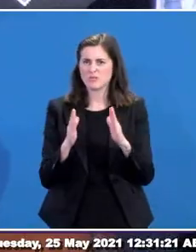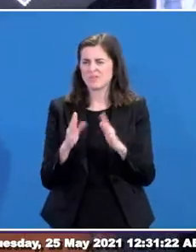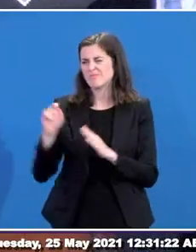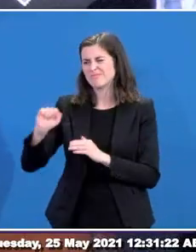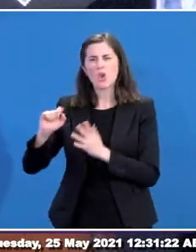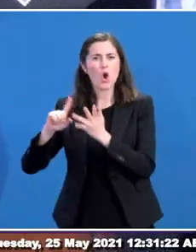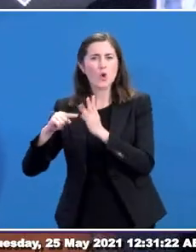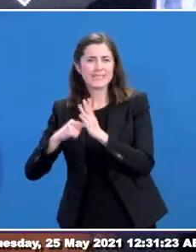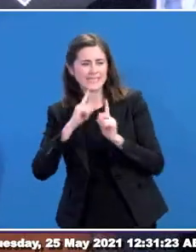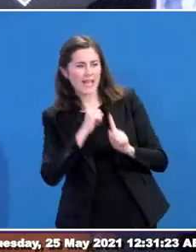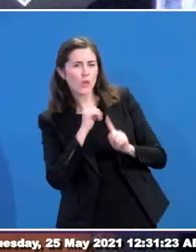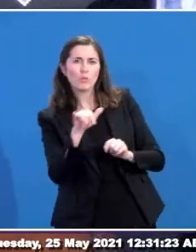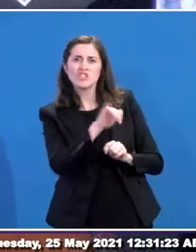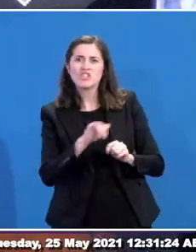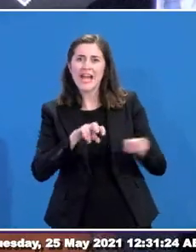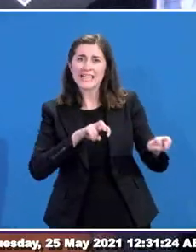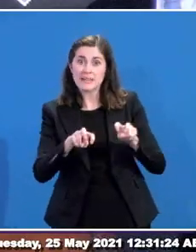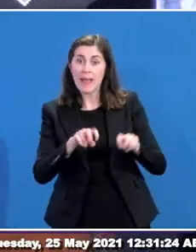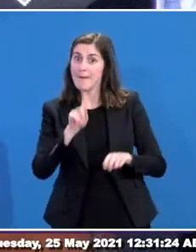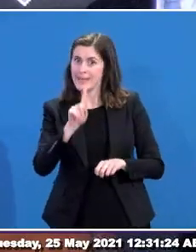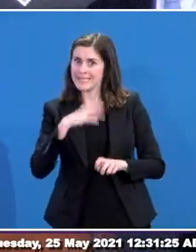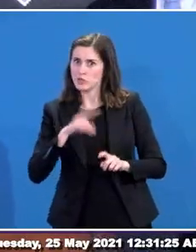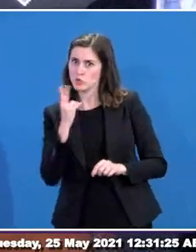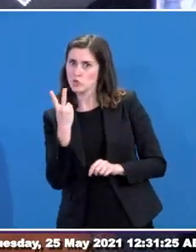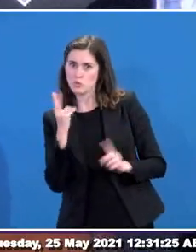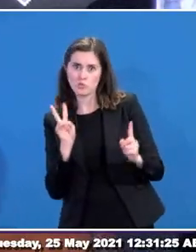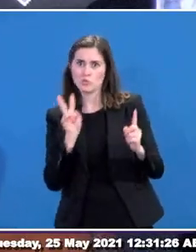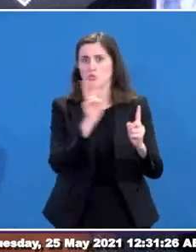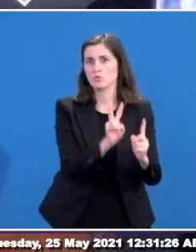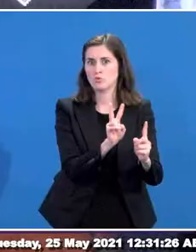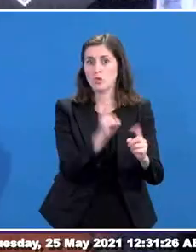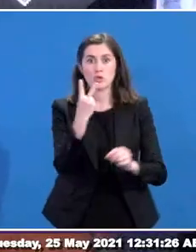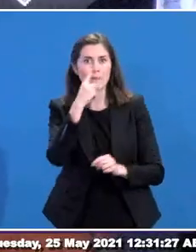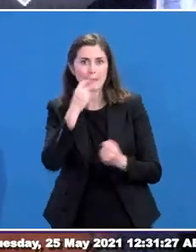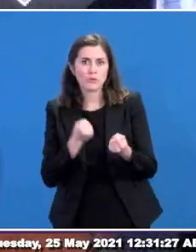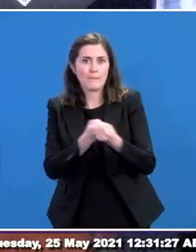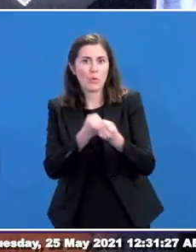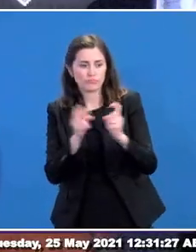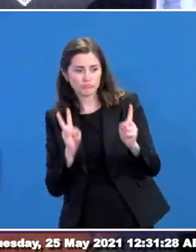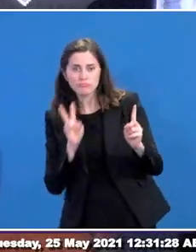And that requires a two-to-one support. So you were concerned at that stage about whether Carl